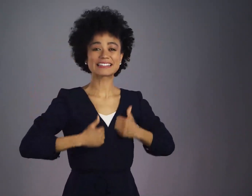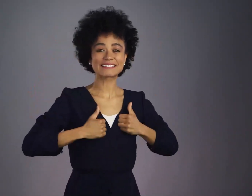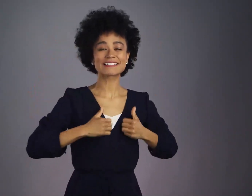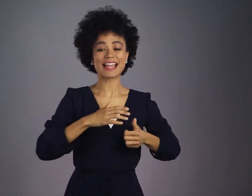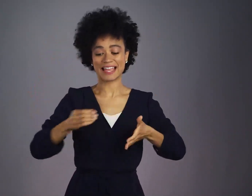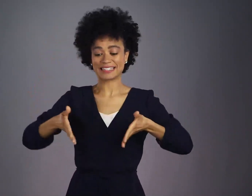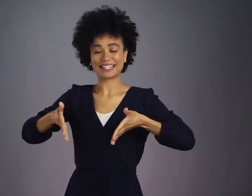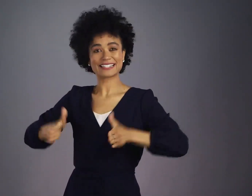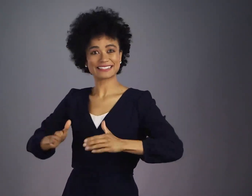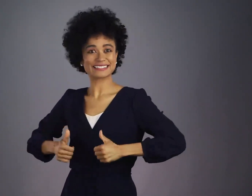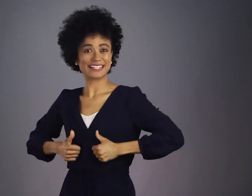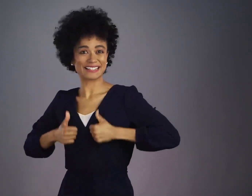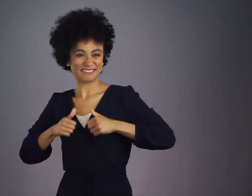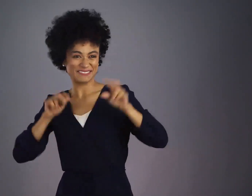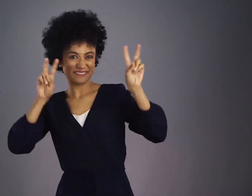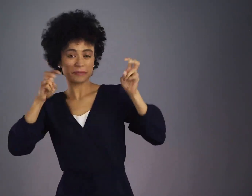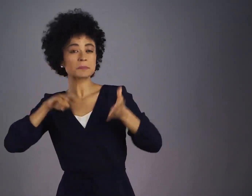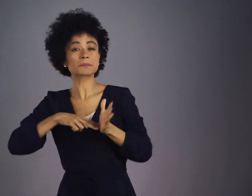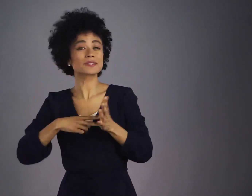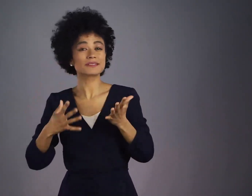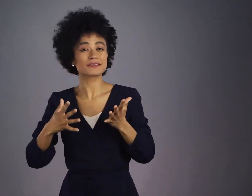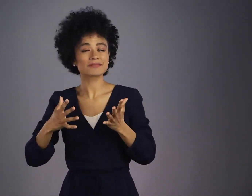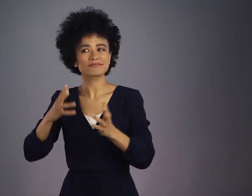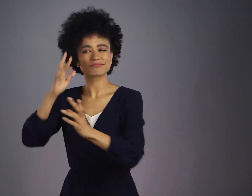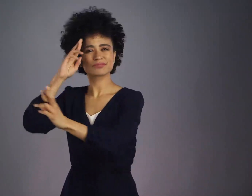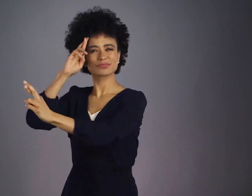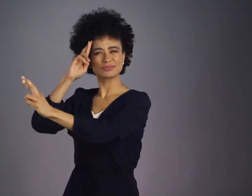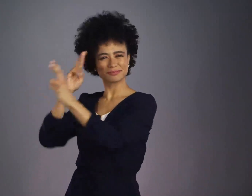Live and let live is the rule.